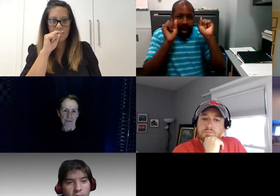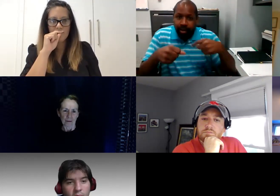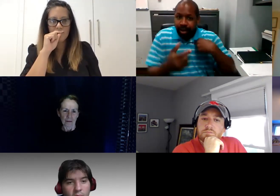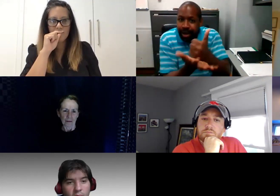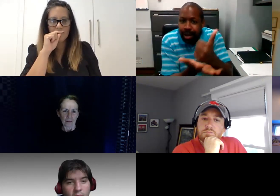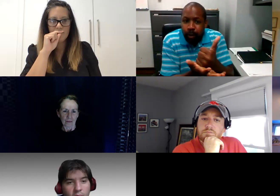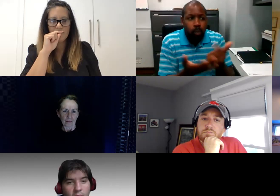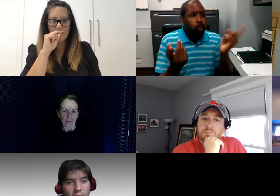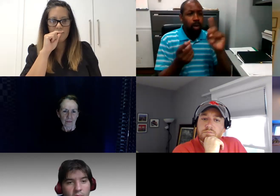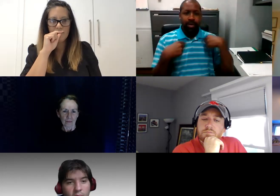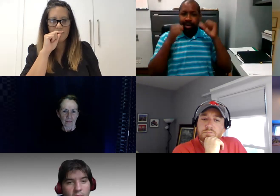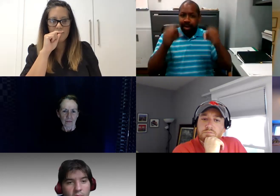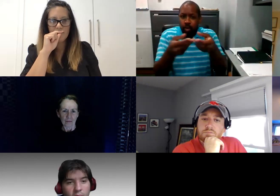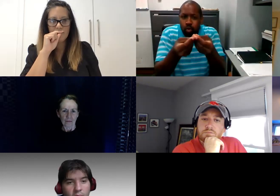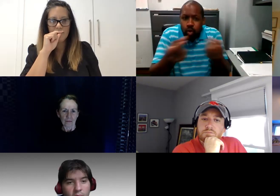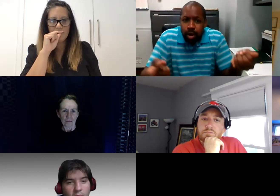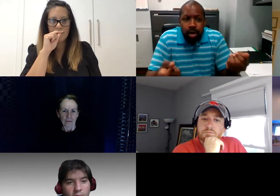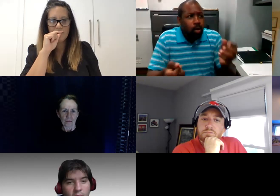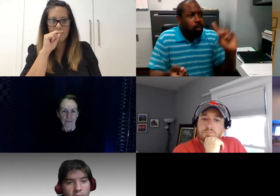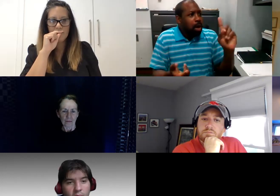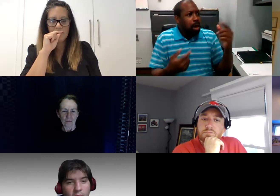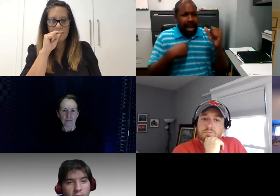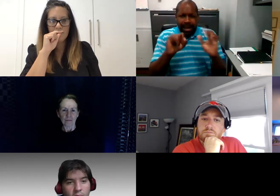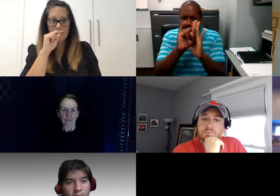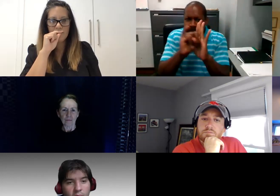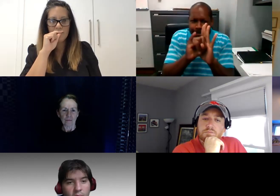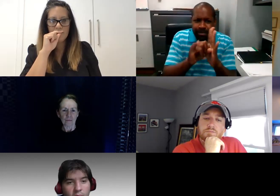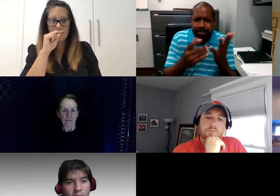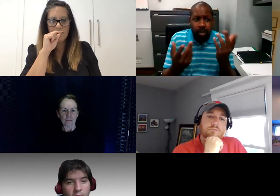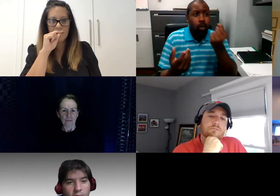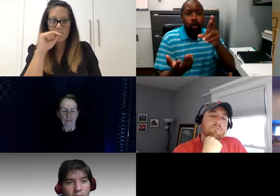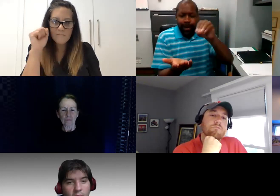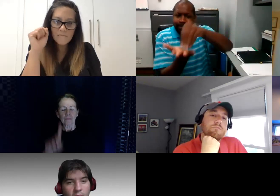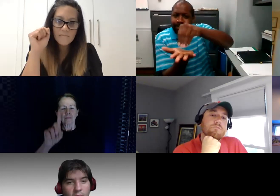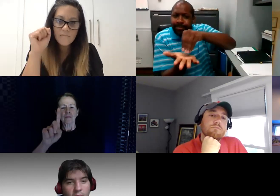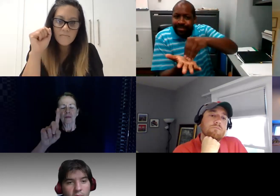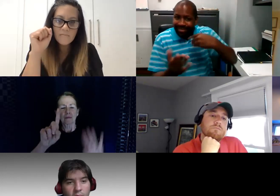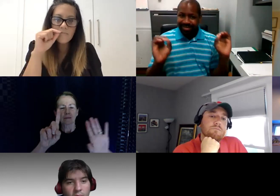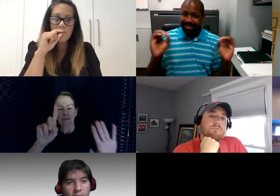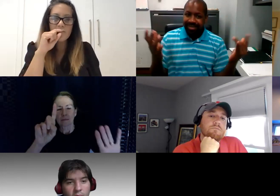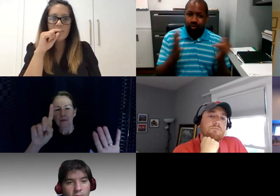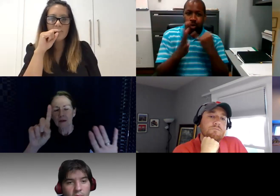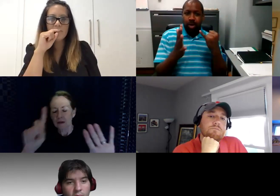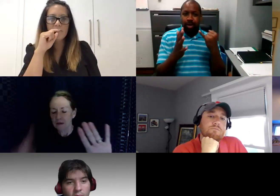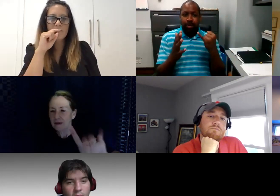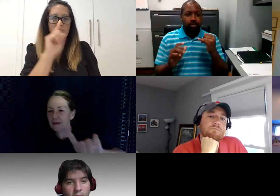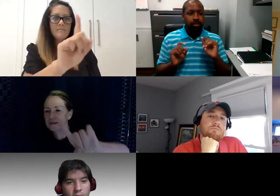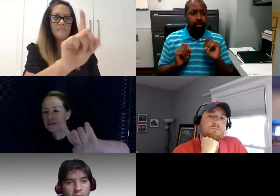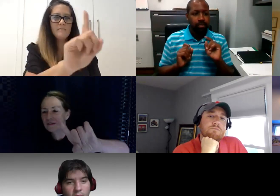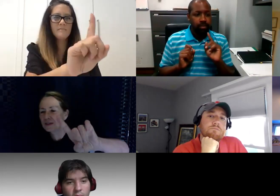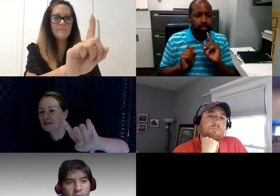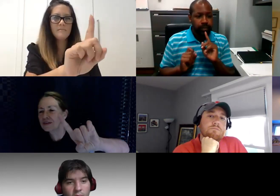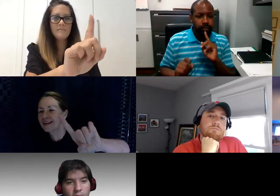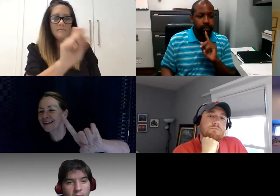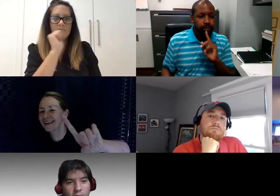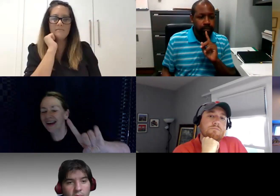I DID GET E-MAILS FROM PEOPLE, AND THERE WERE COMPLAINTS.